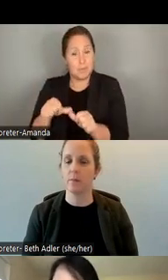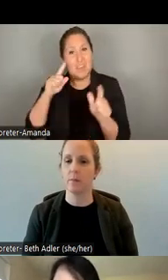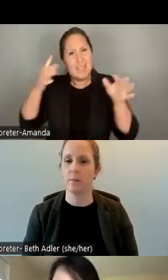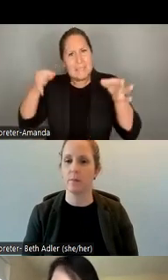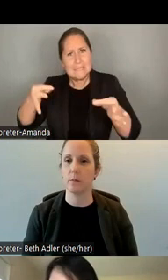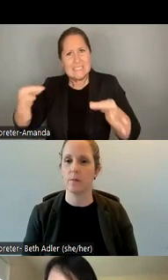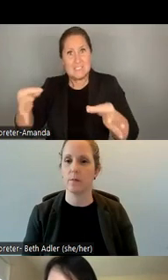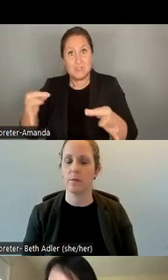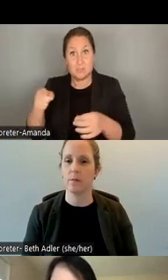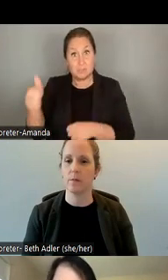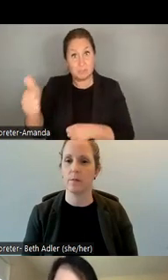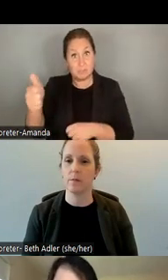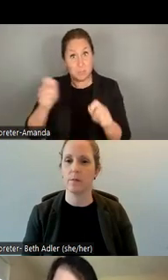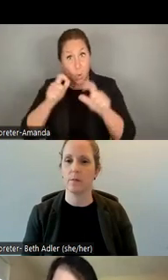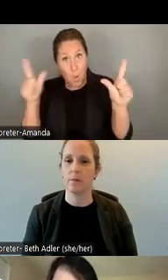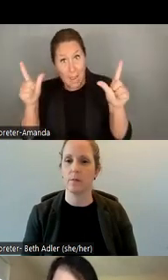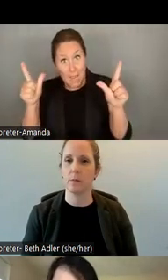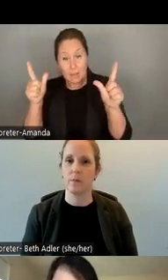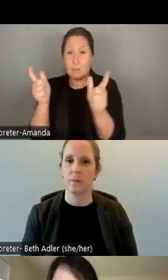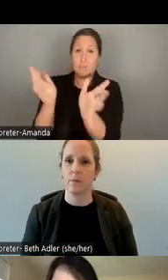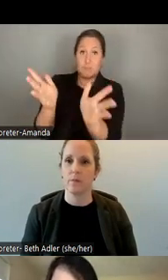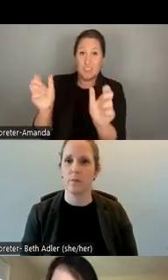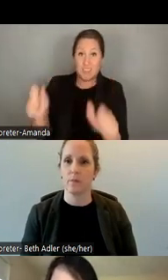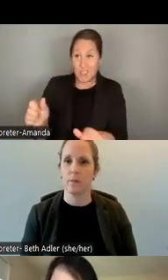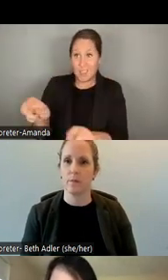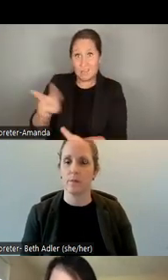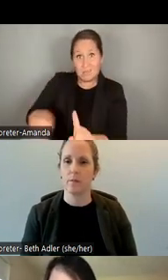depending on the weather and whether they appear to be breathing or not and I would say the key